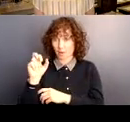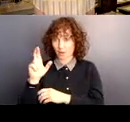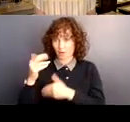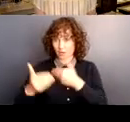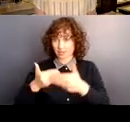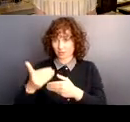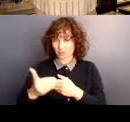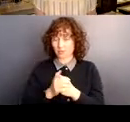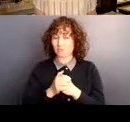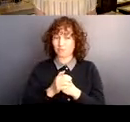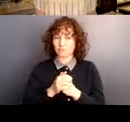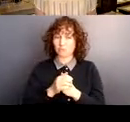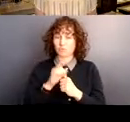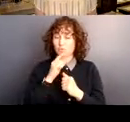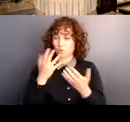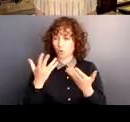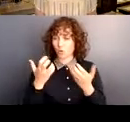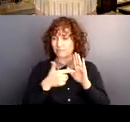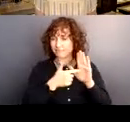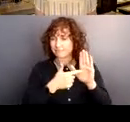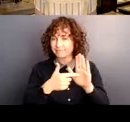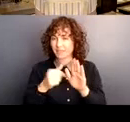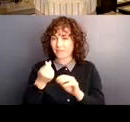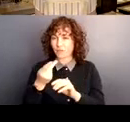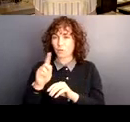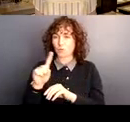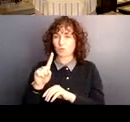we'd like to point out a few Zoom features here.